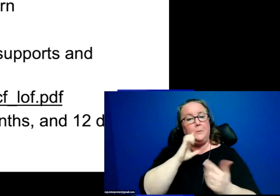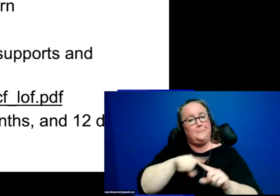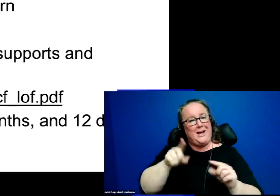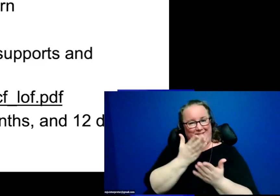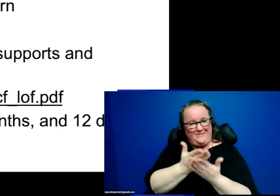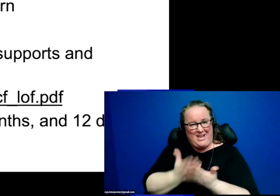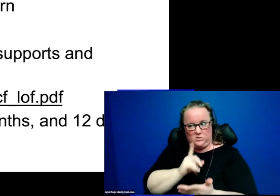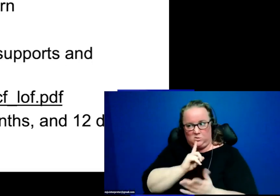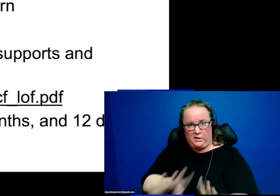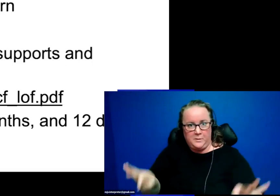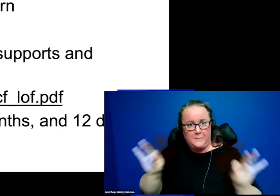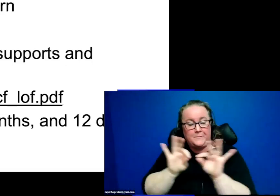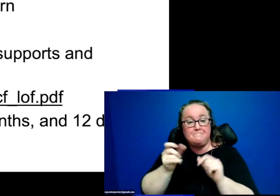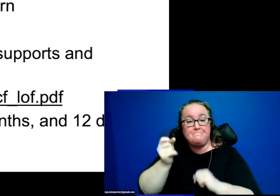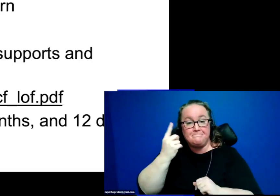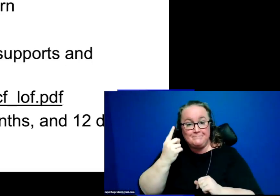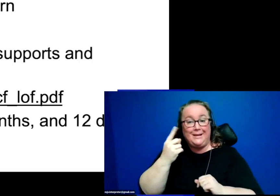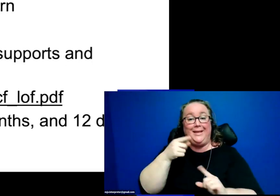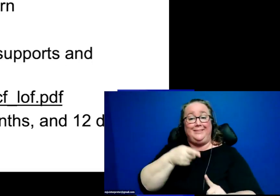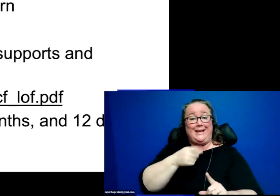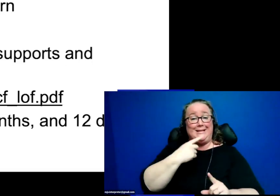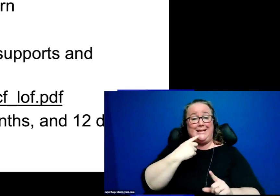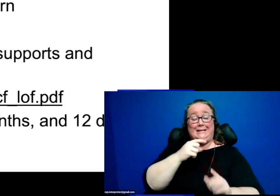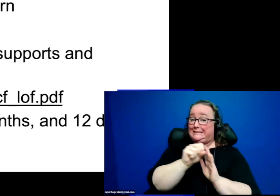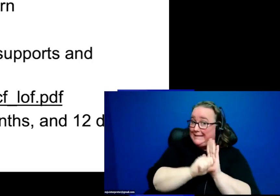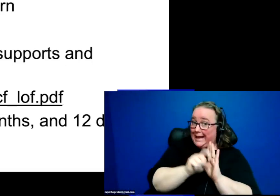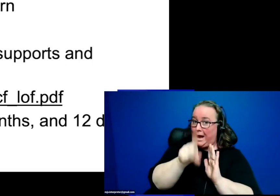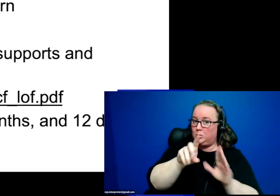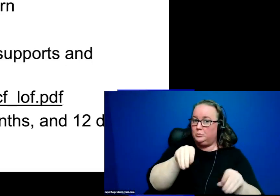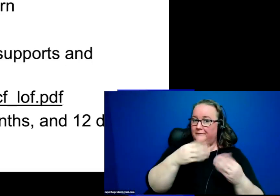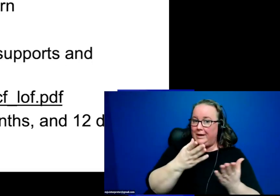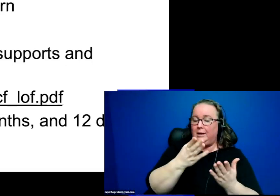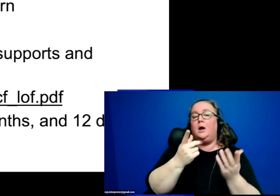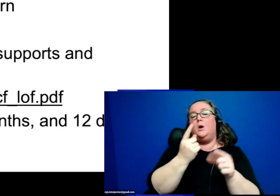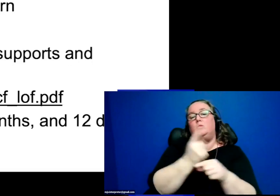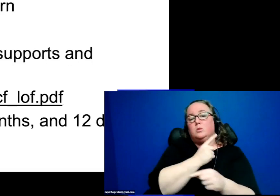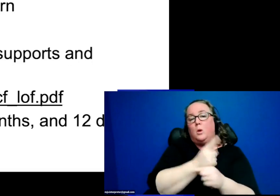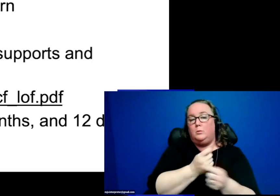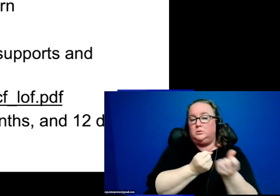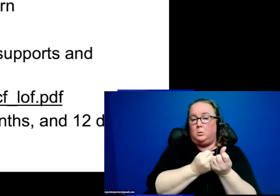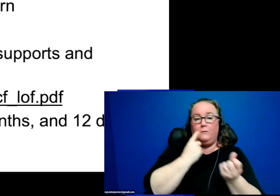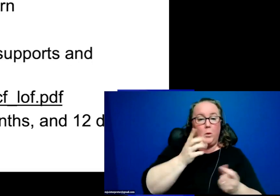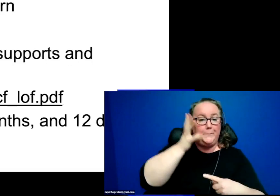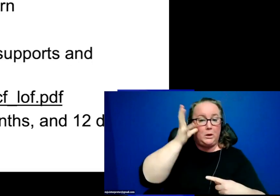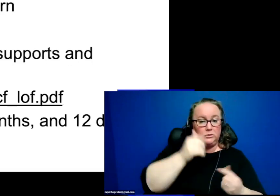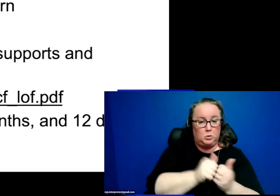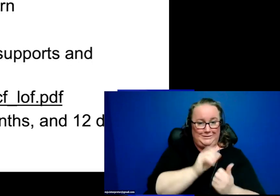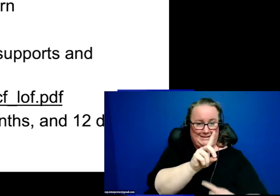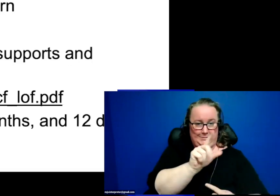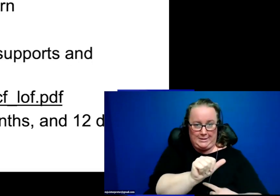to understand is that they said the state needed to provide appropriate support to parents with disabilities, and then also the opportunity to be able to